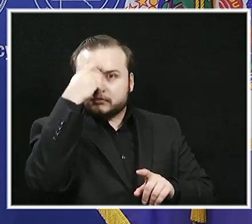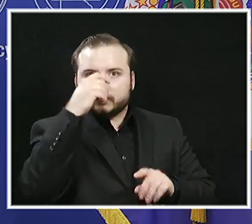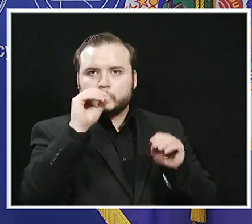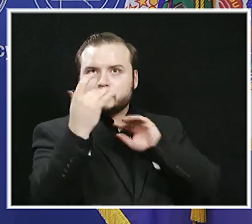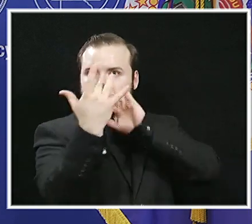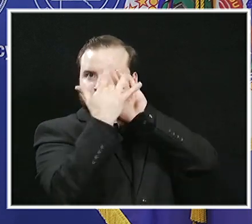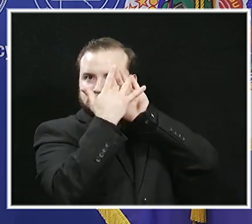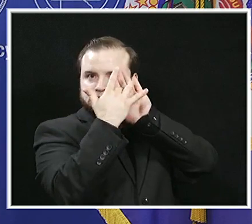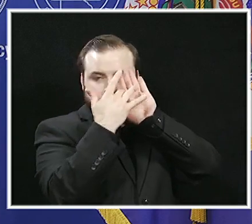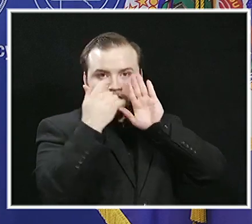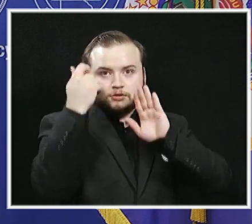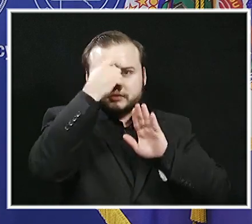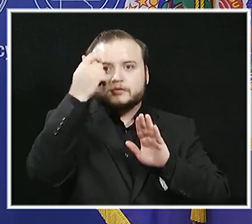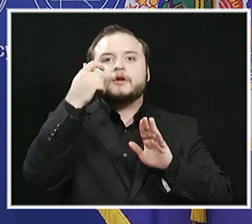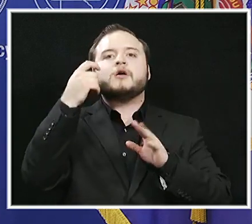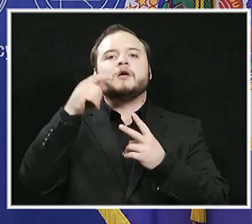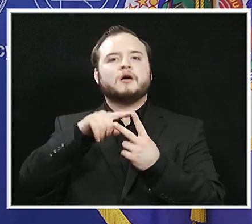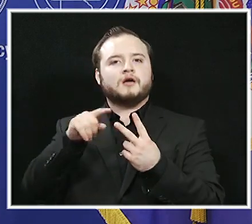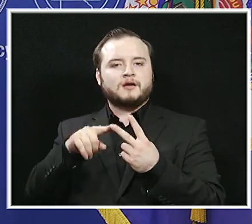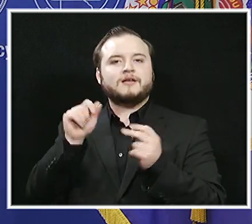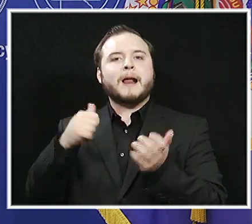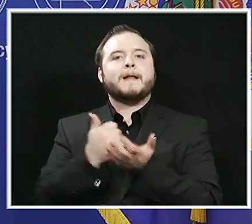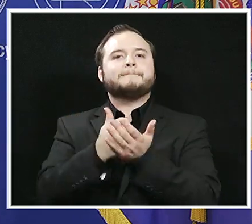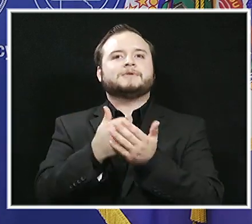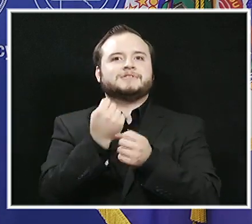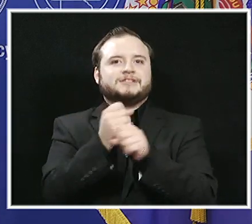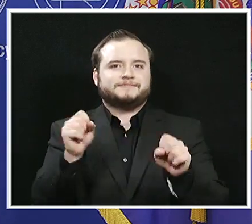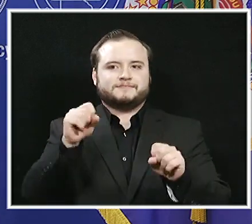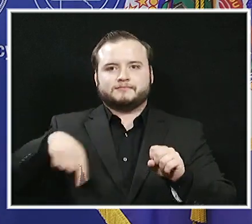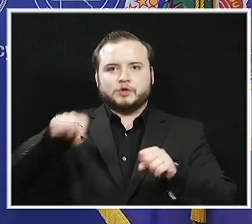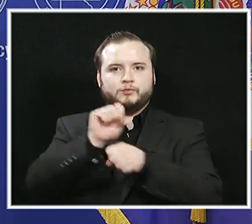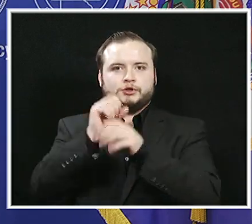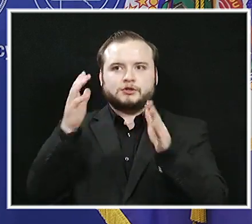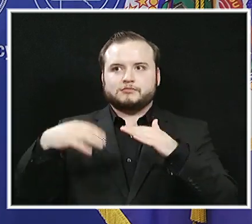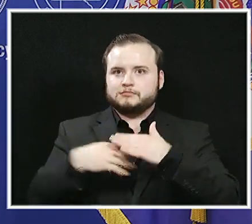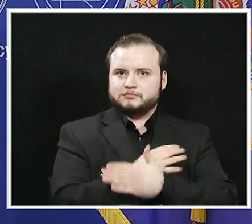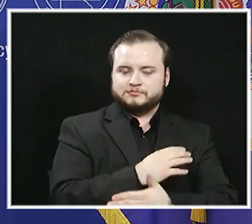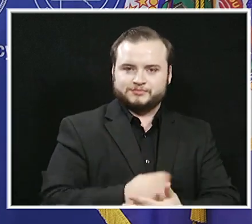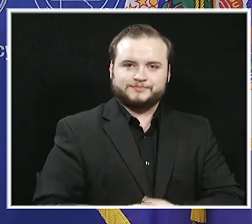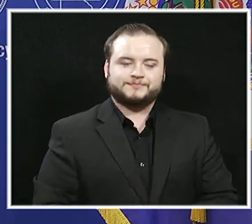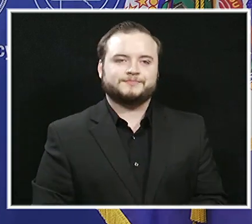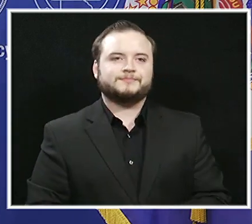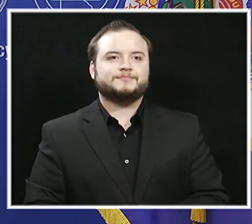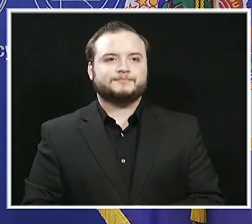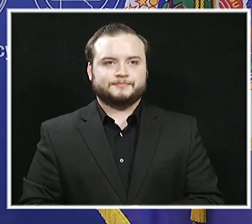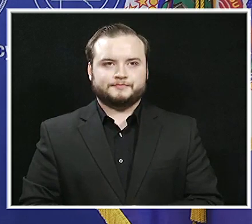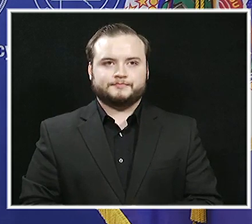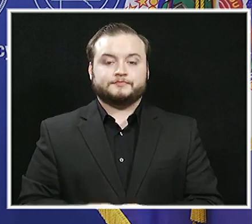The screener is a great way to track health conditions over time and make sure that their employees are safe. It is optional but it's there for use.